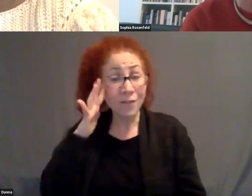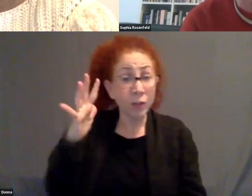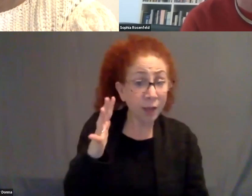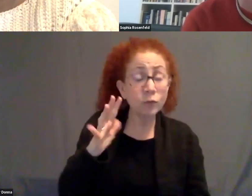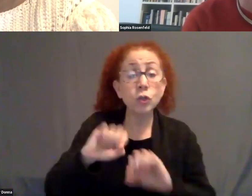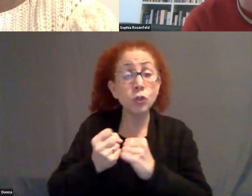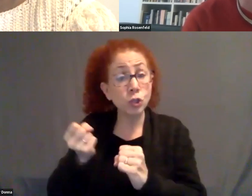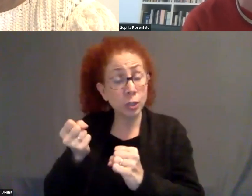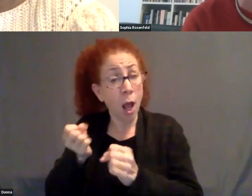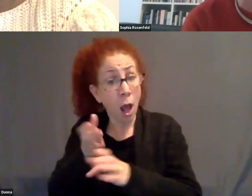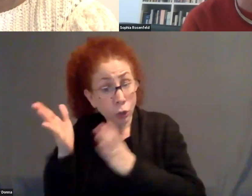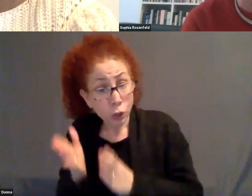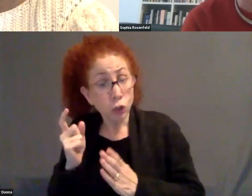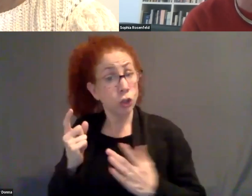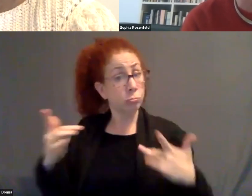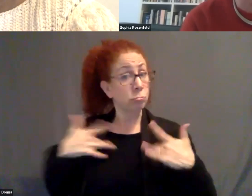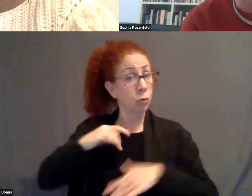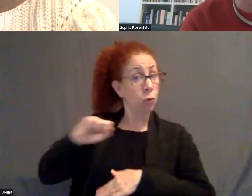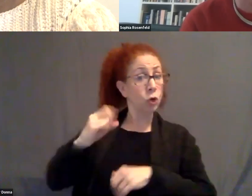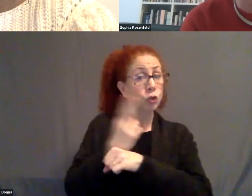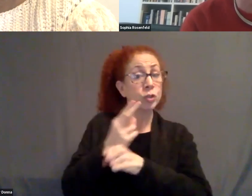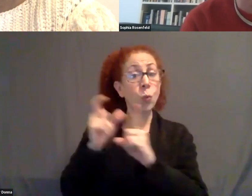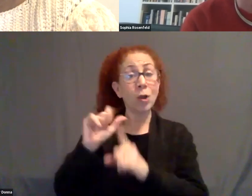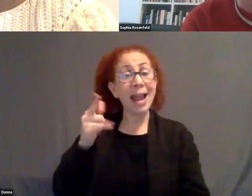be wary of using agency talk in the way that they often do?